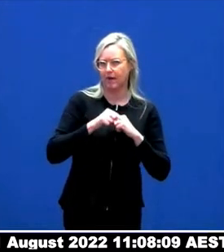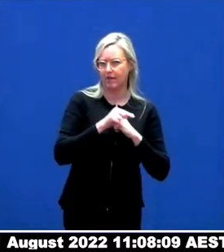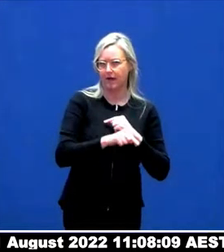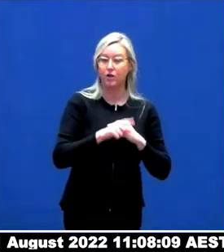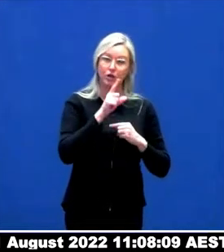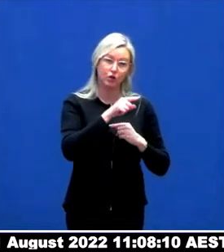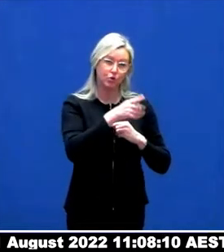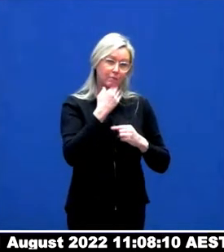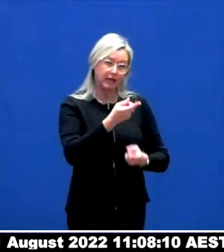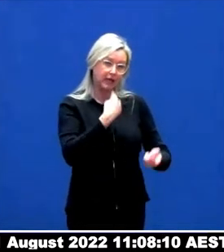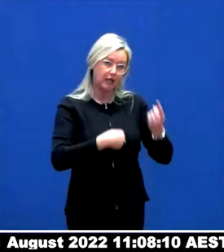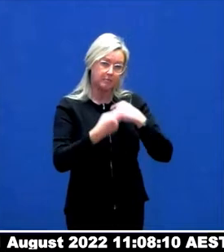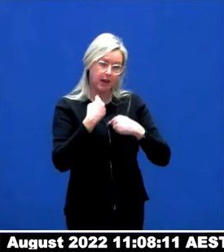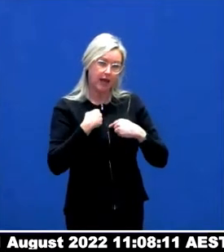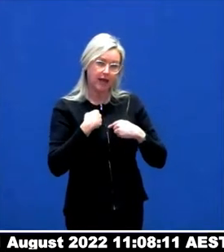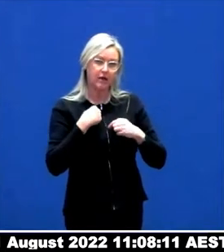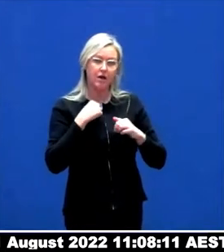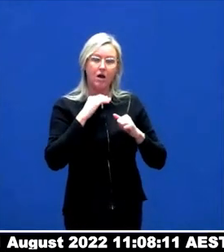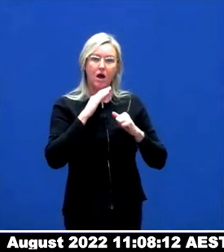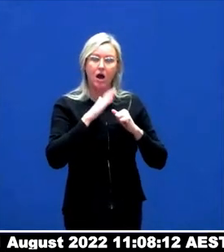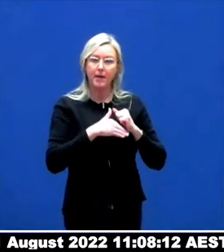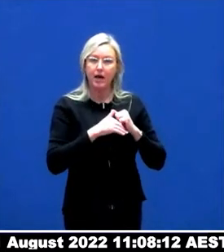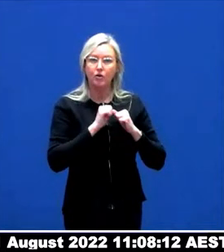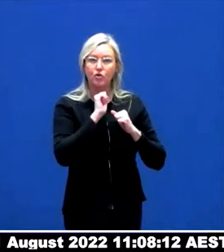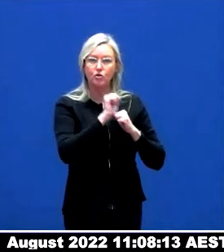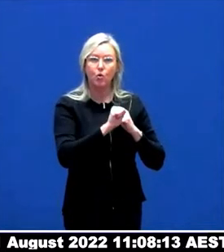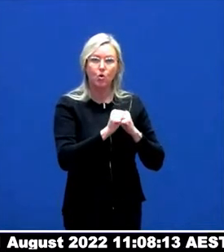Commission with the text of the regulatory impact statement?